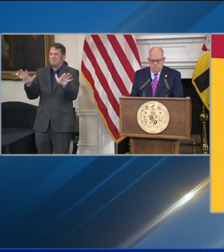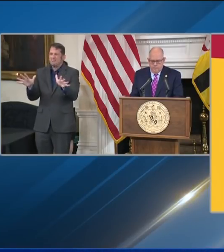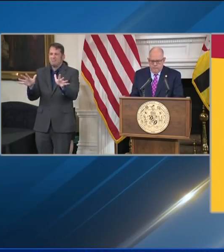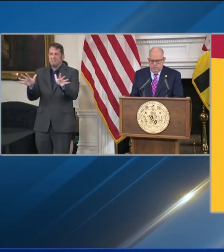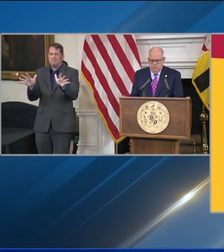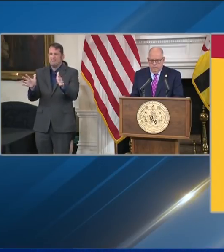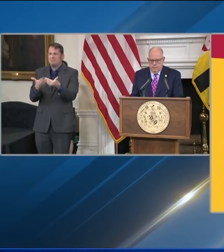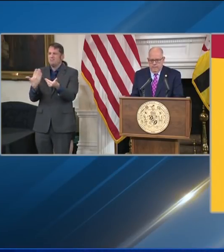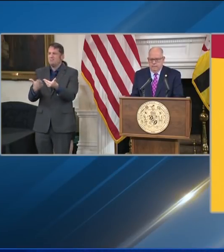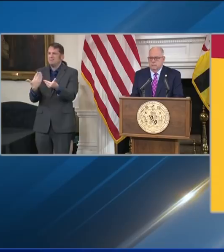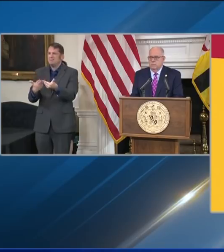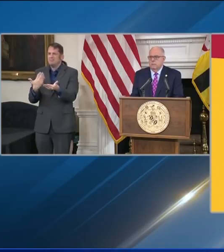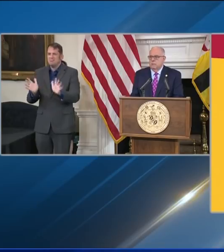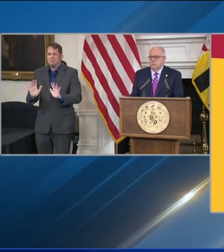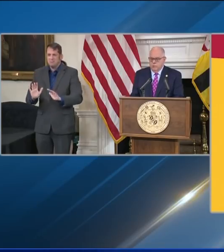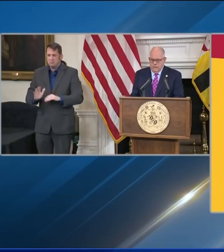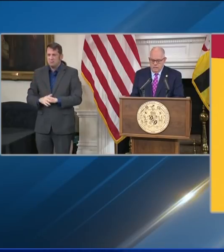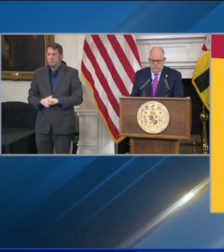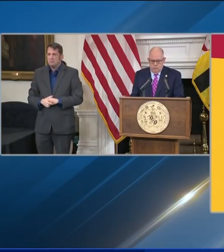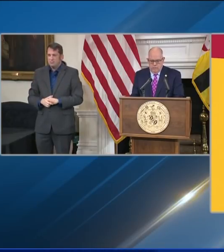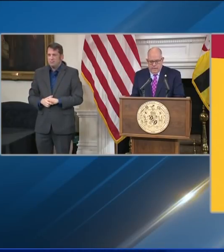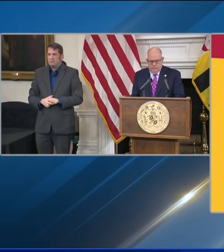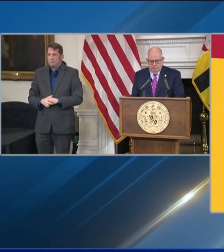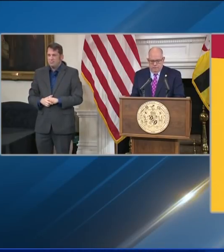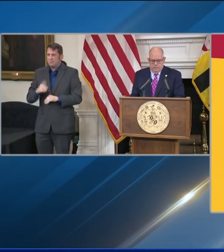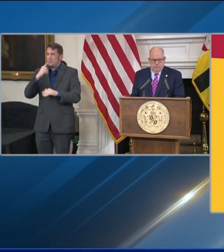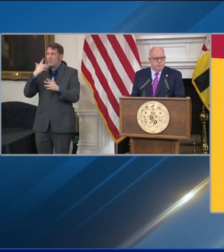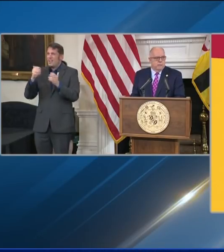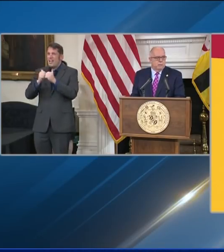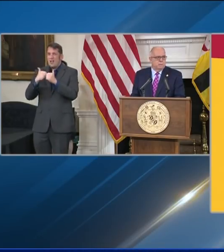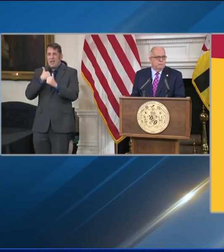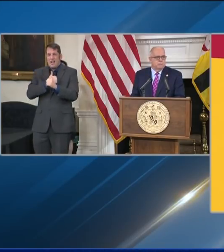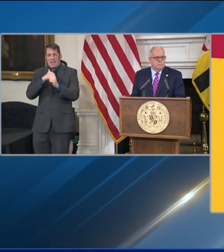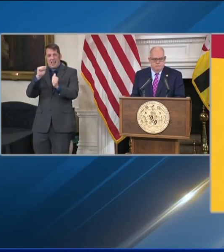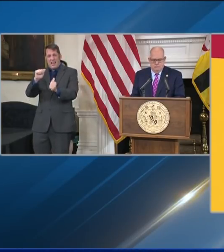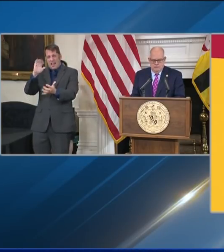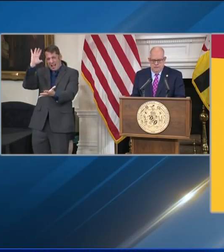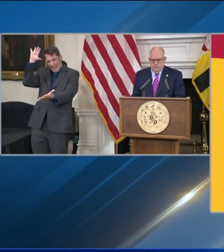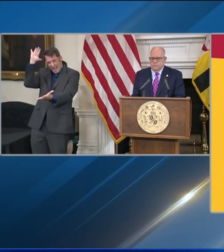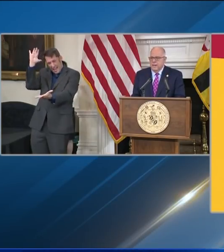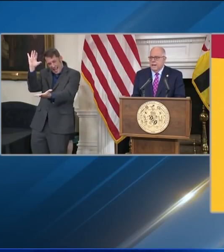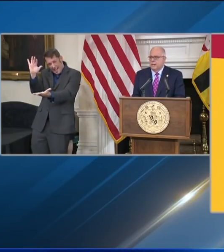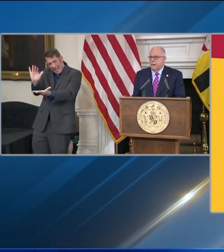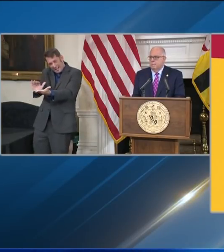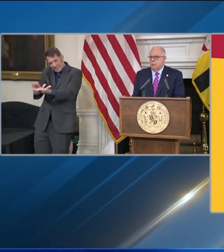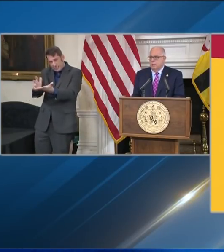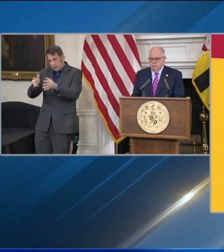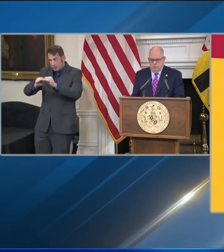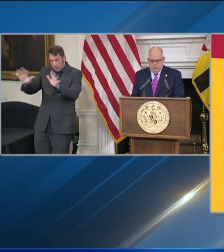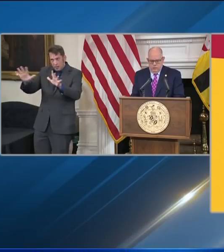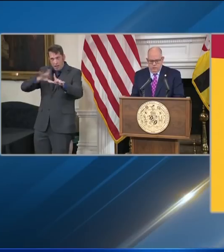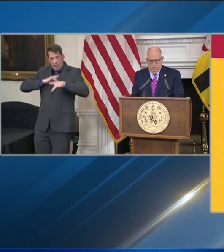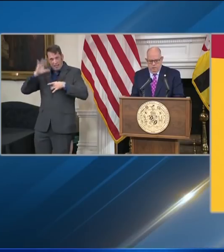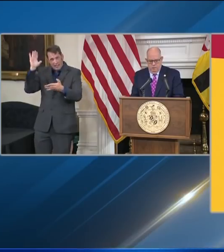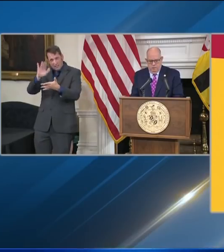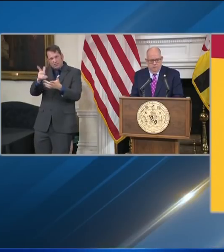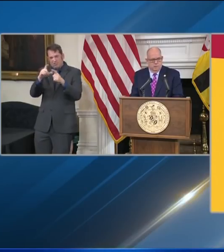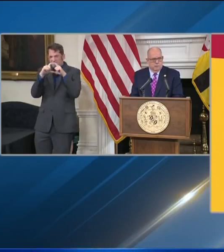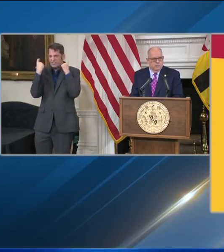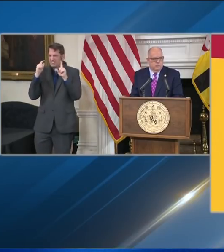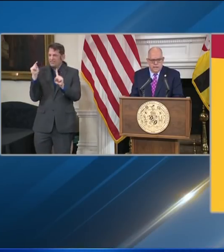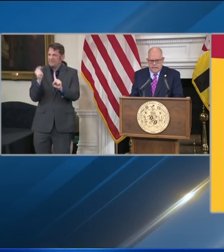OF WEARING MASKS CONTINUES TO BE THE SINGLE BEST MITIGATION STRATEGY THAT WE HAVE TO FIGHT THE VIRUS.